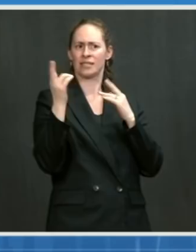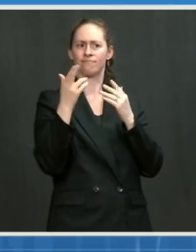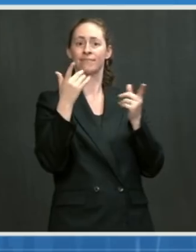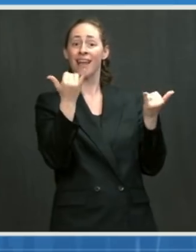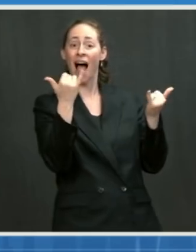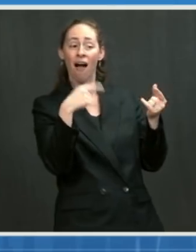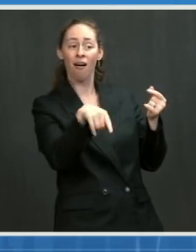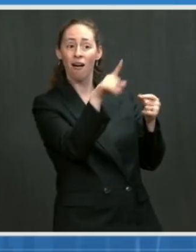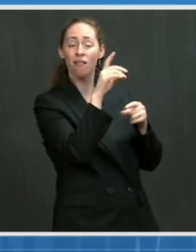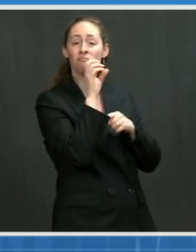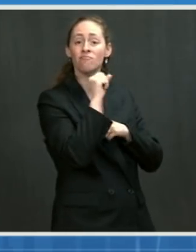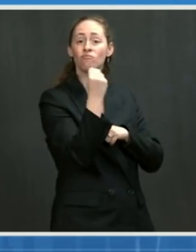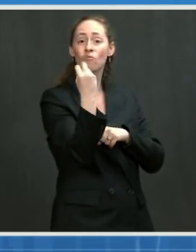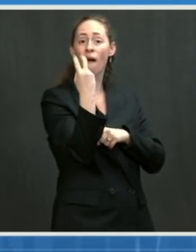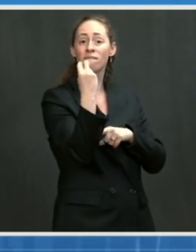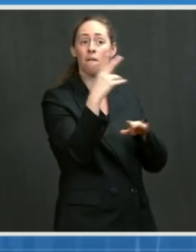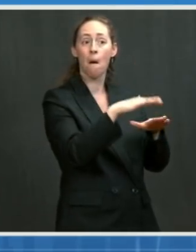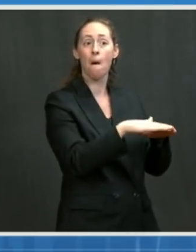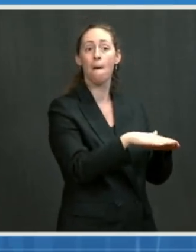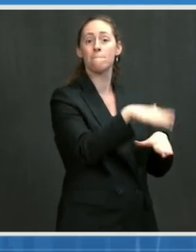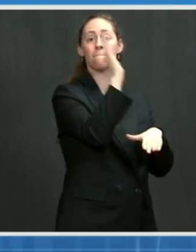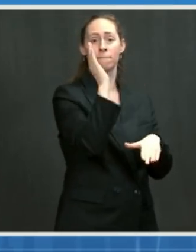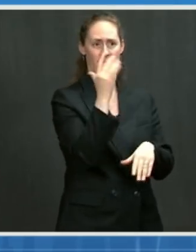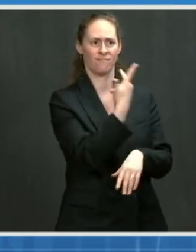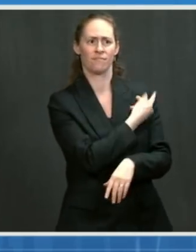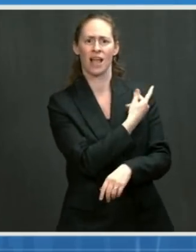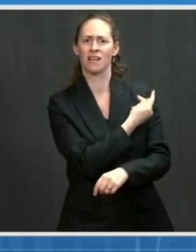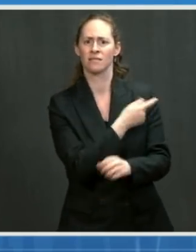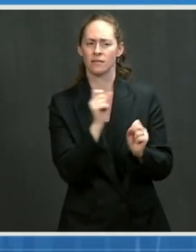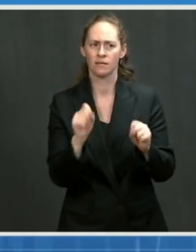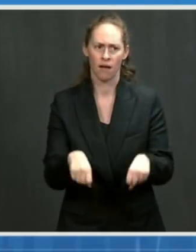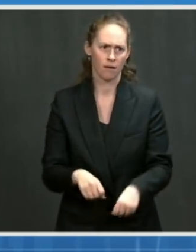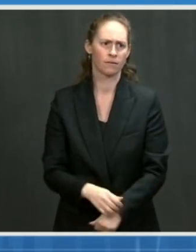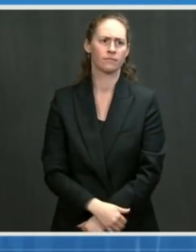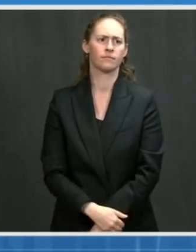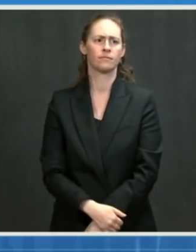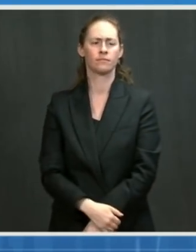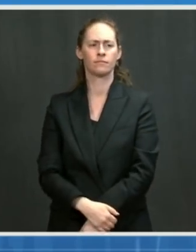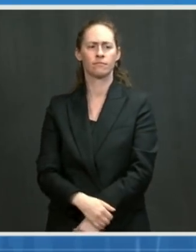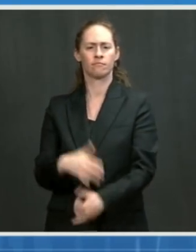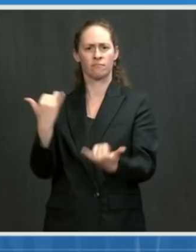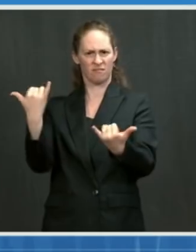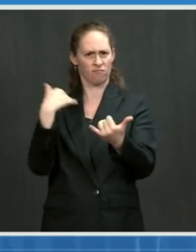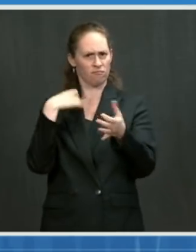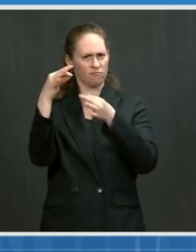S CIRCULATING VARIANTS COMBINED WITH UNIVERSAL ACCESS TO